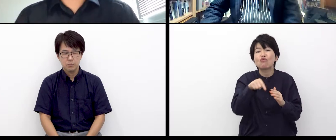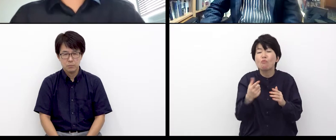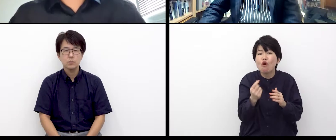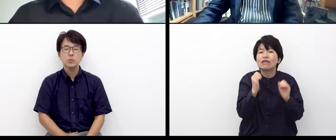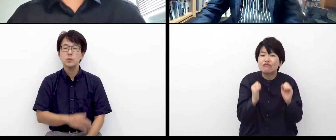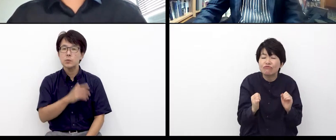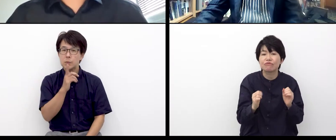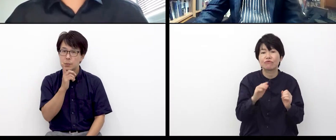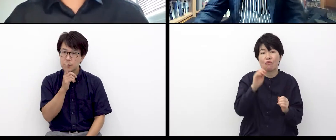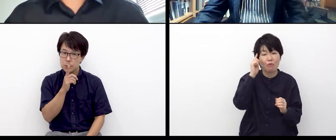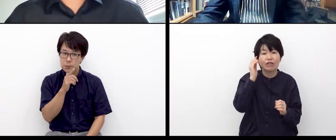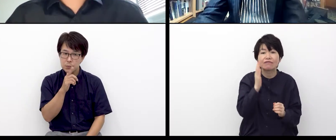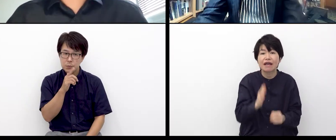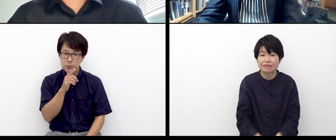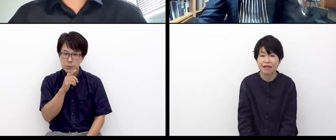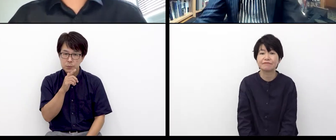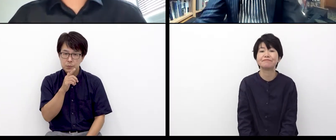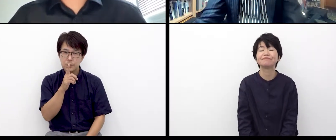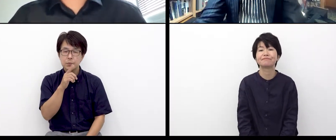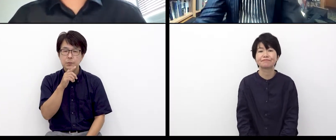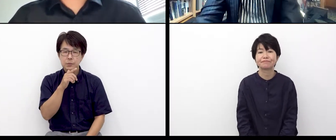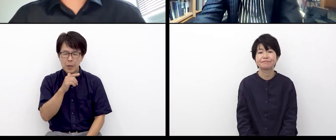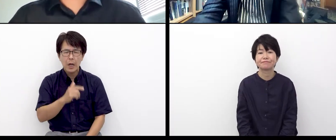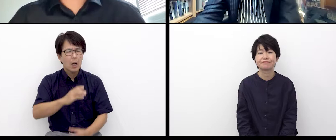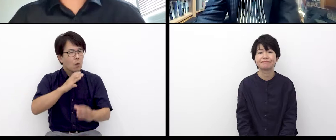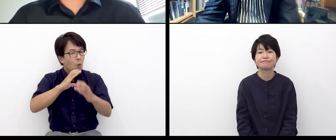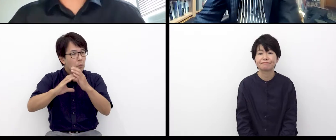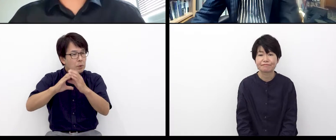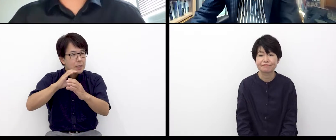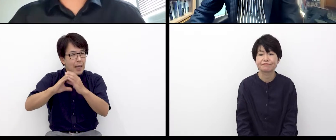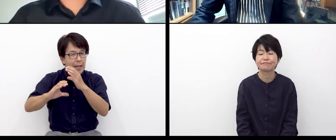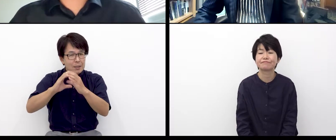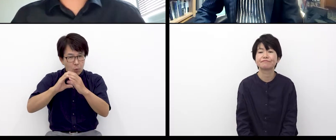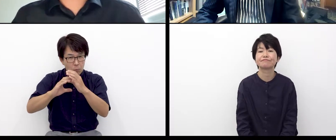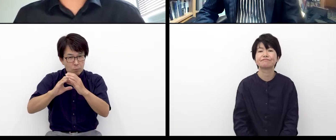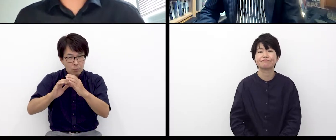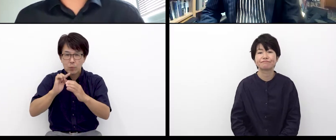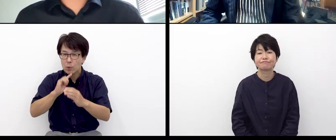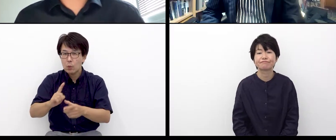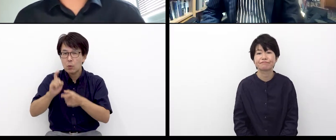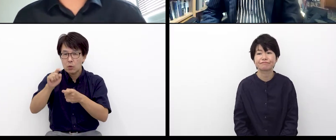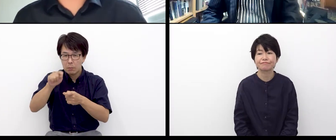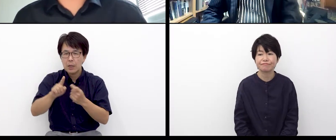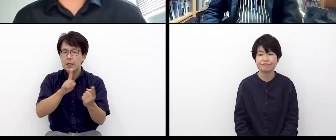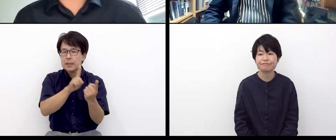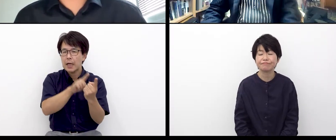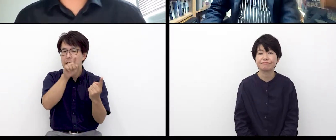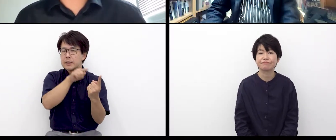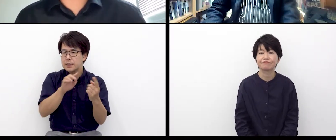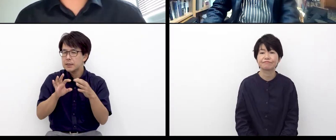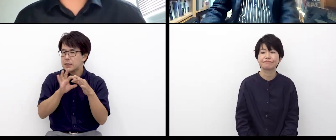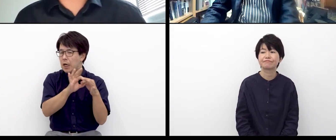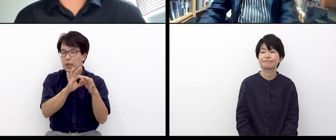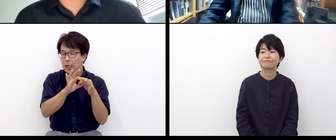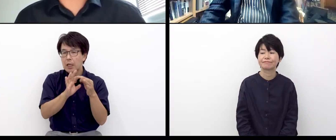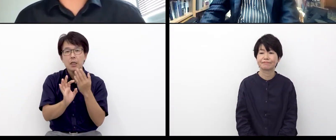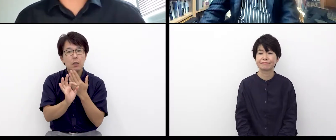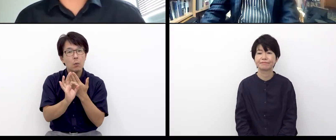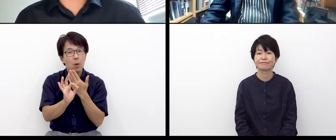In regard to the word “communication”, or interpersonal relationship,